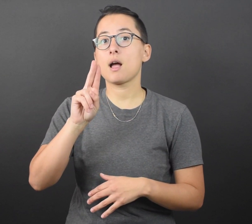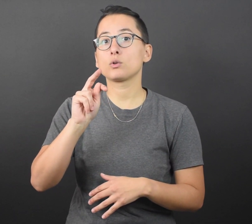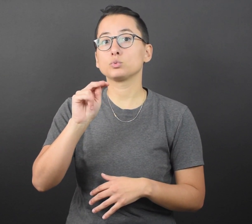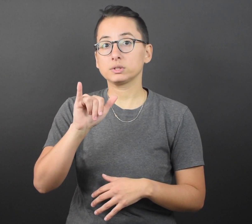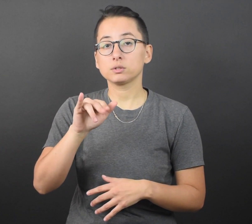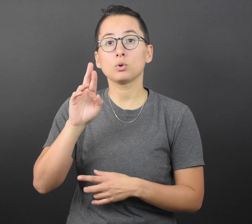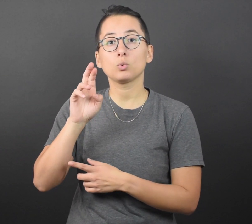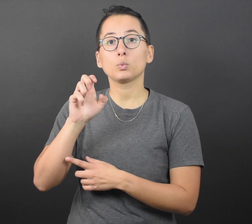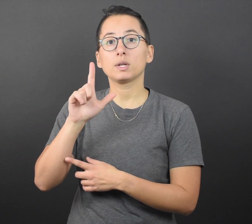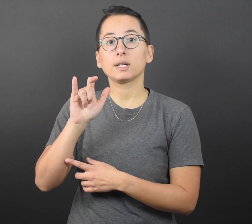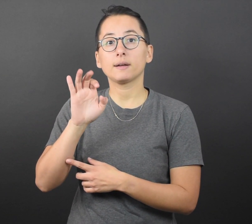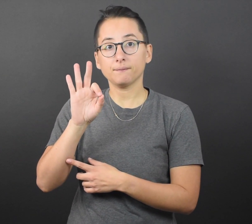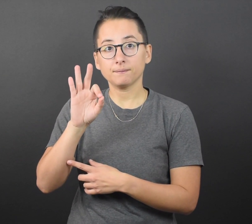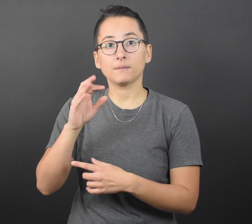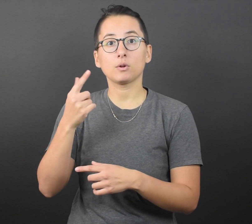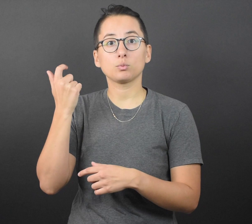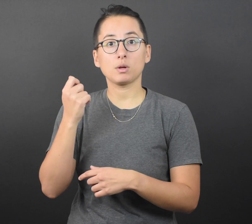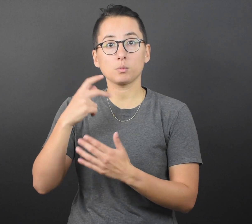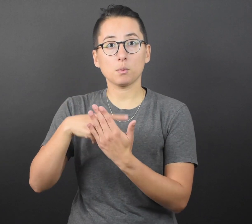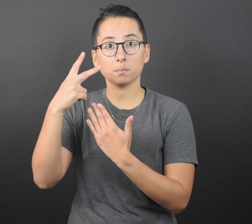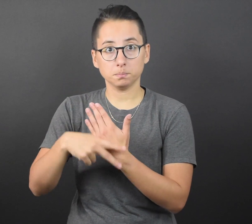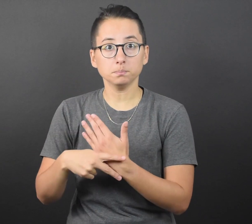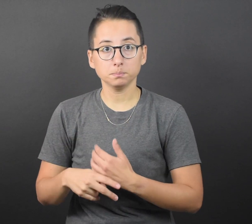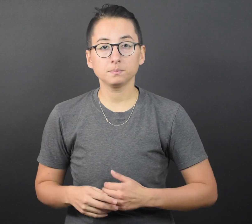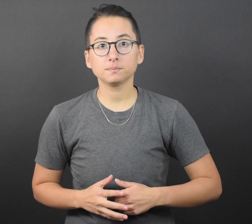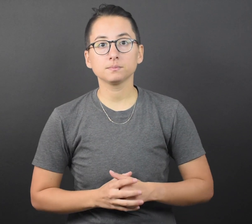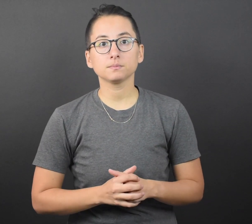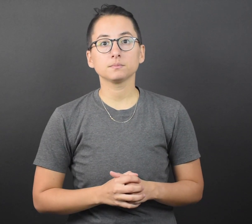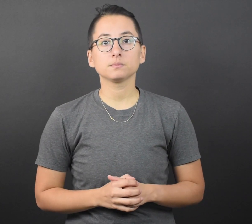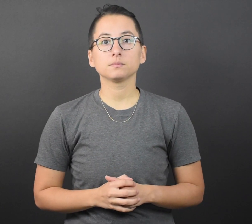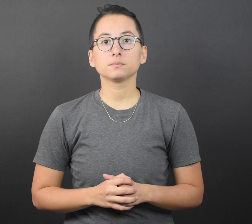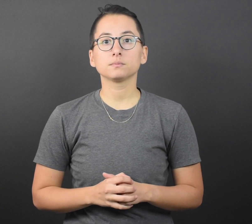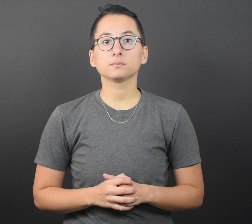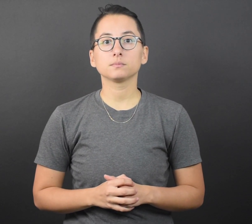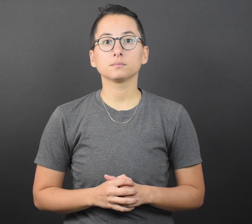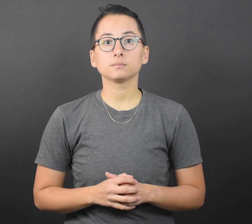and Convention Center Relief Grant program, and the County Relief Grant program.